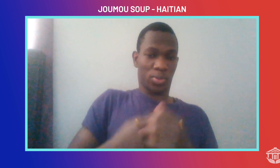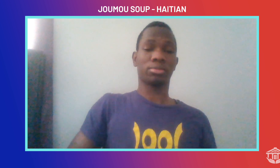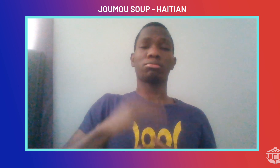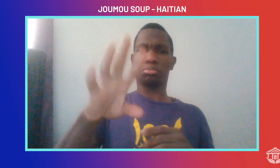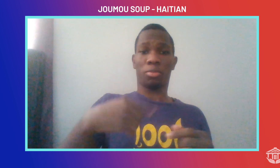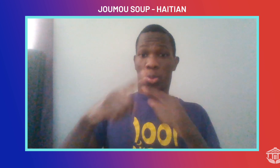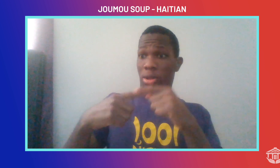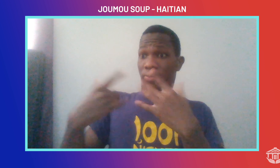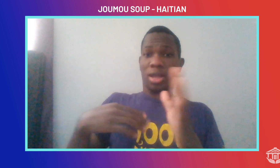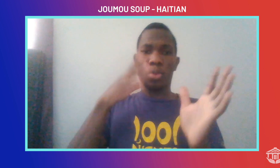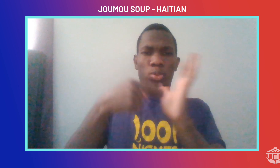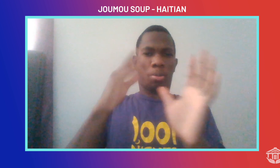I’ll show you a picture of it at the end here.